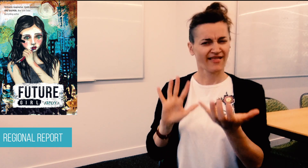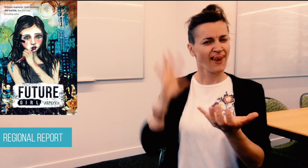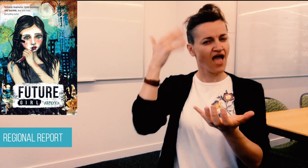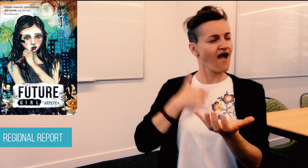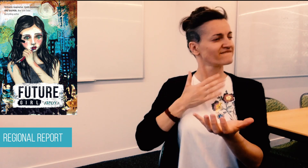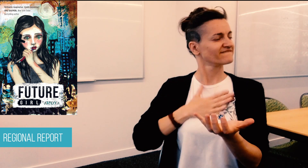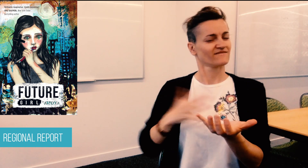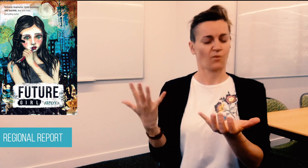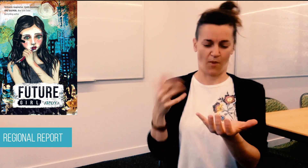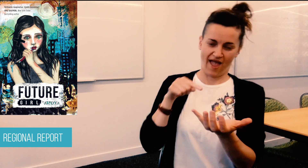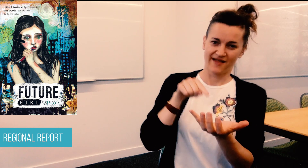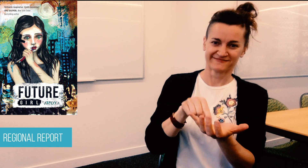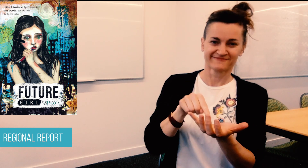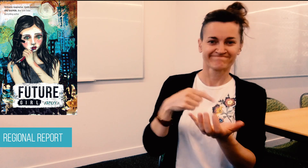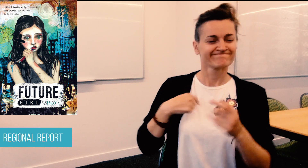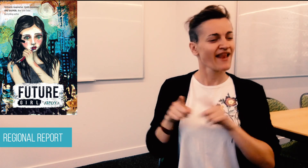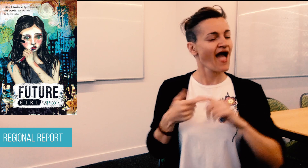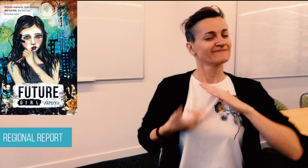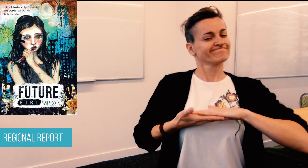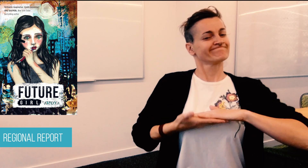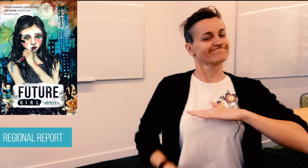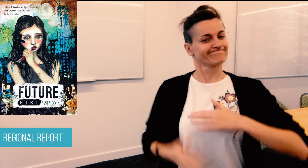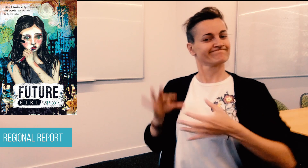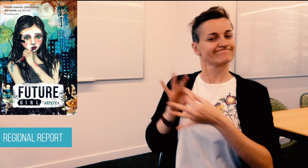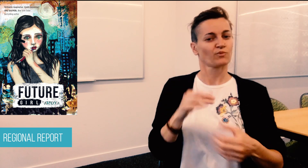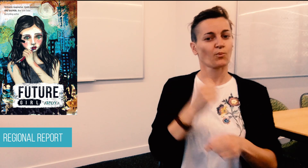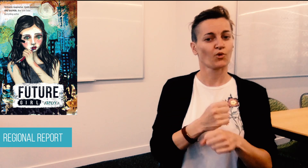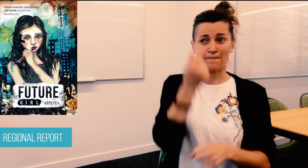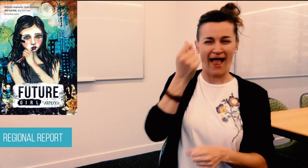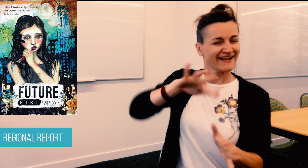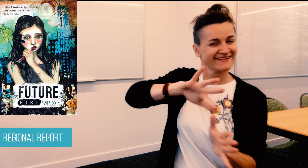look deeply into yourself, and find your passion.